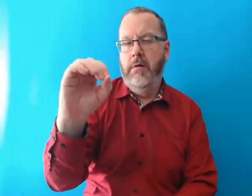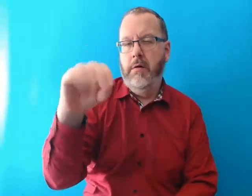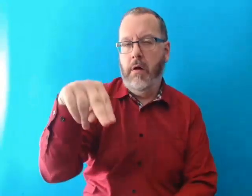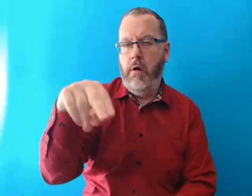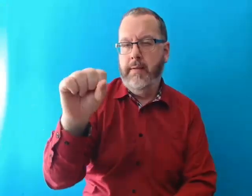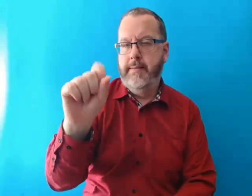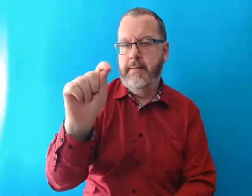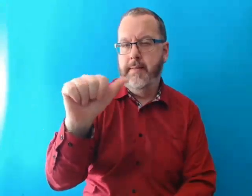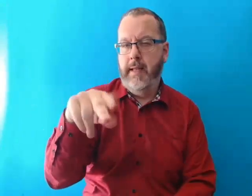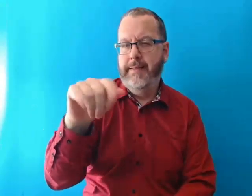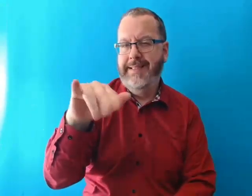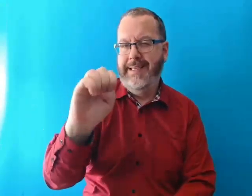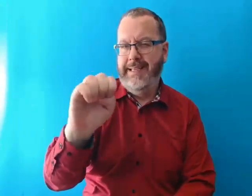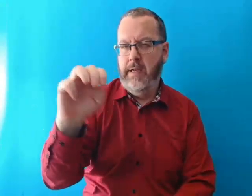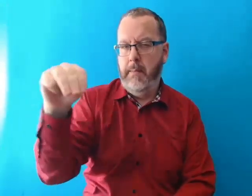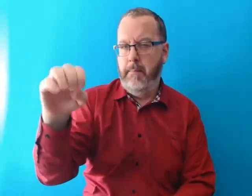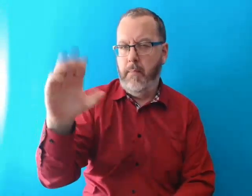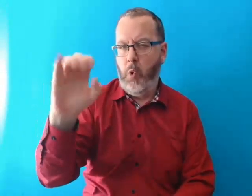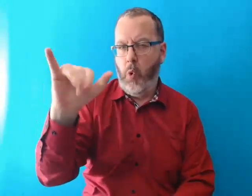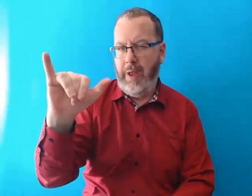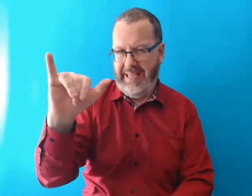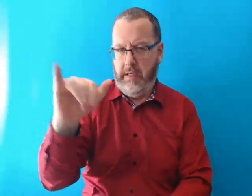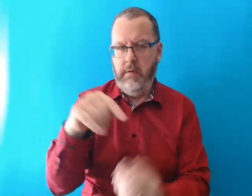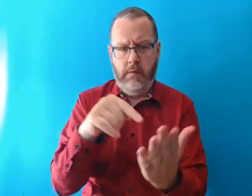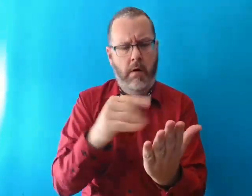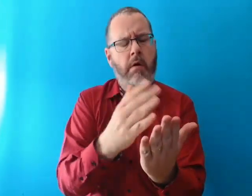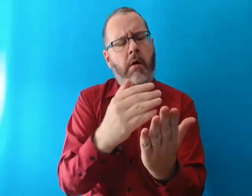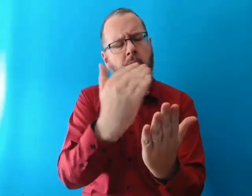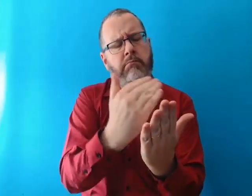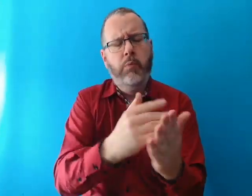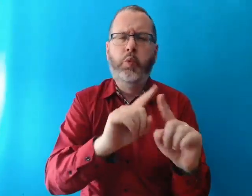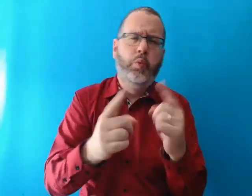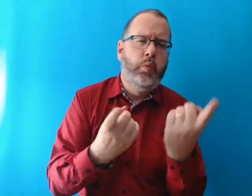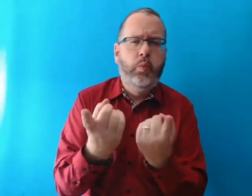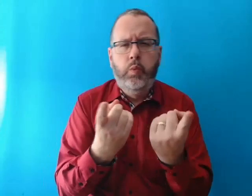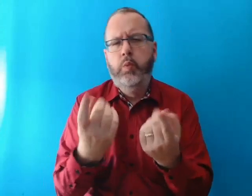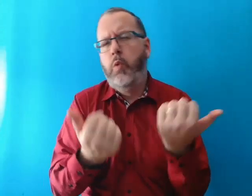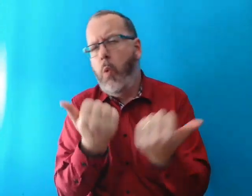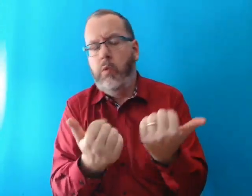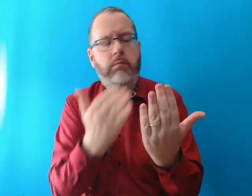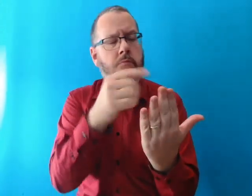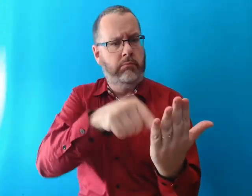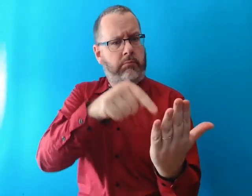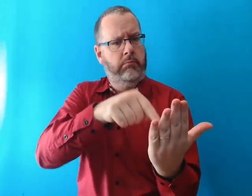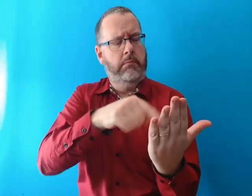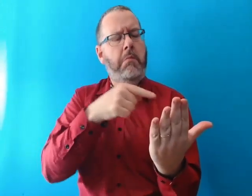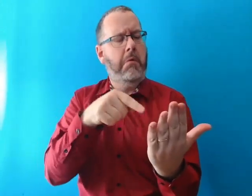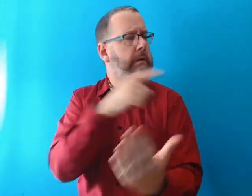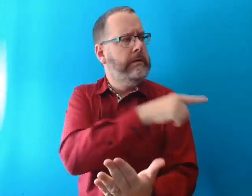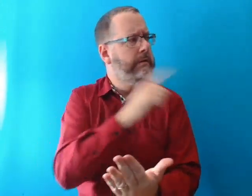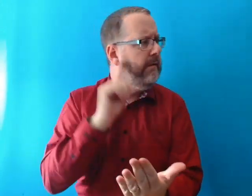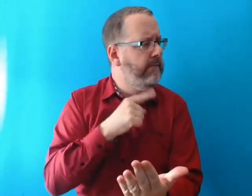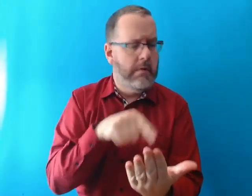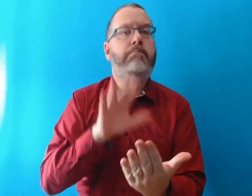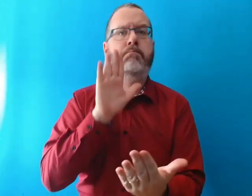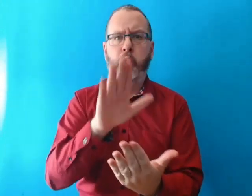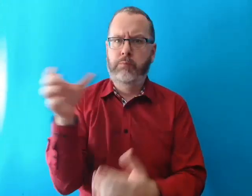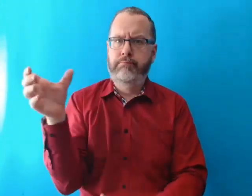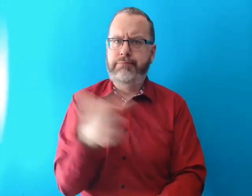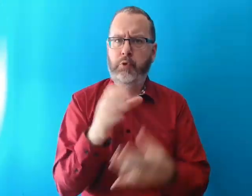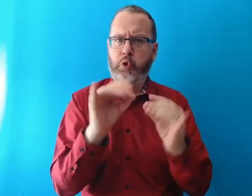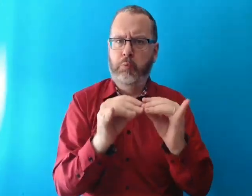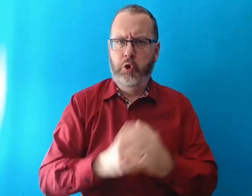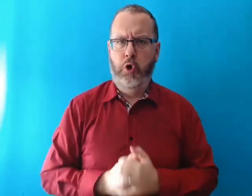an interpreter would be necessary for the hearing.